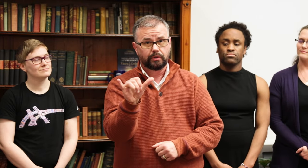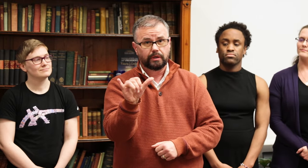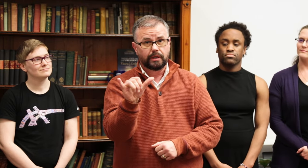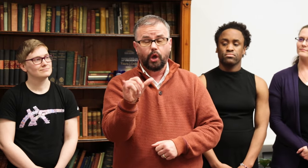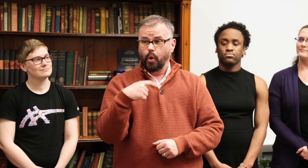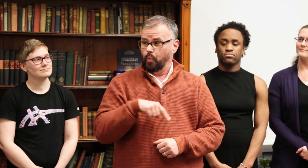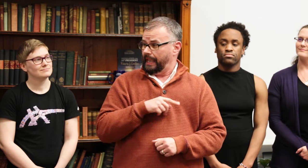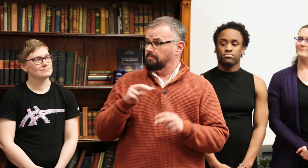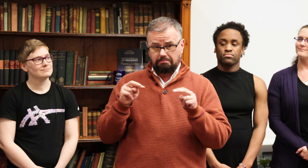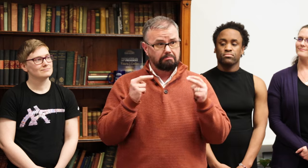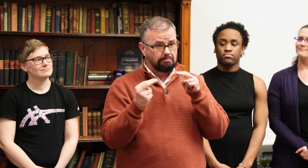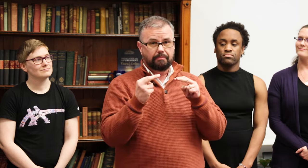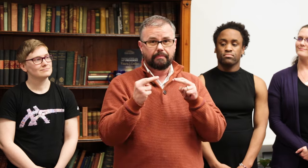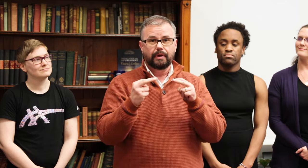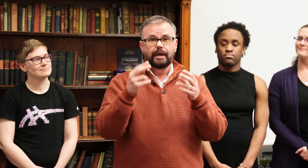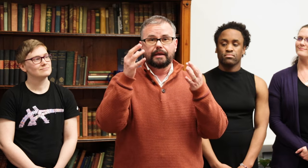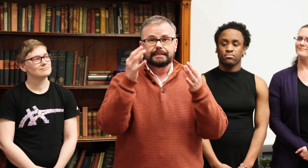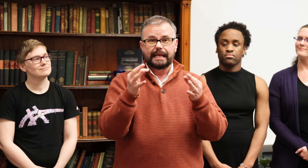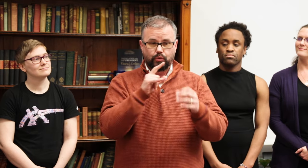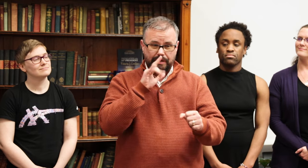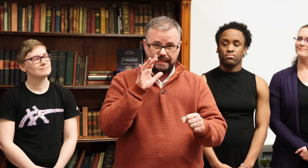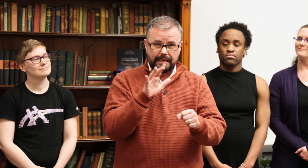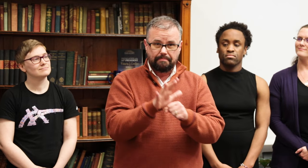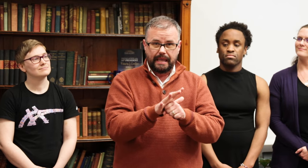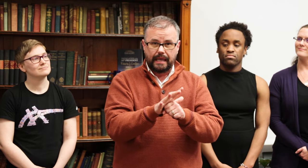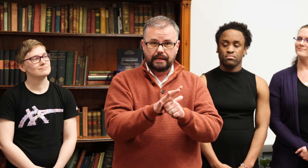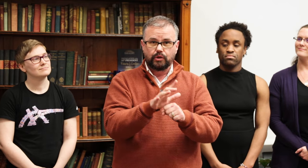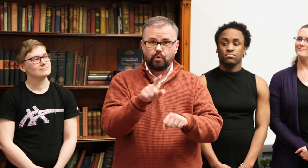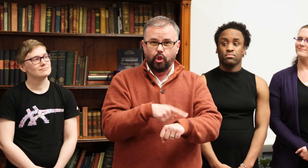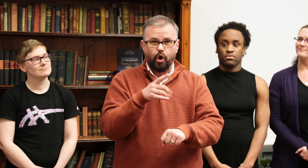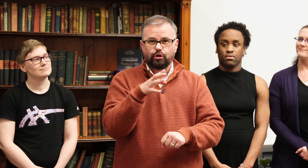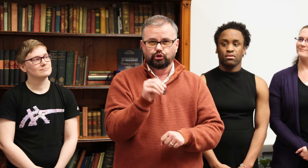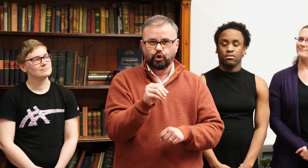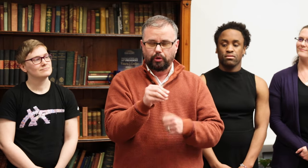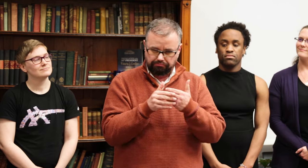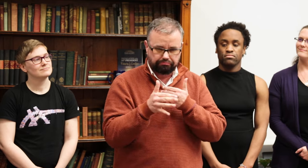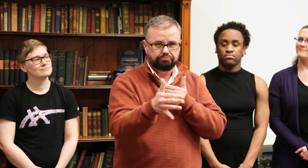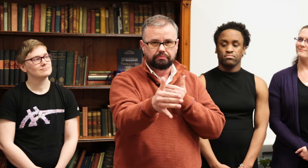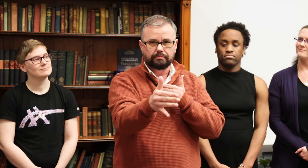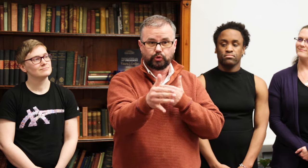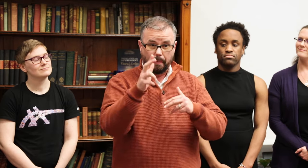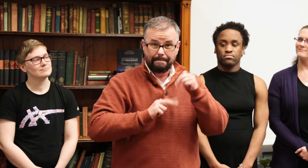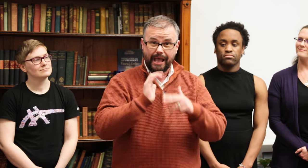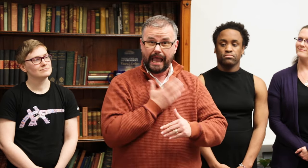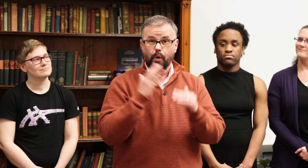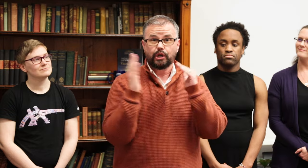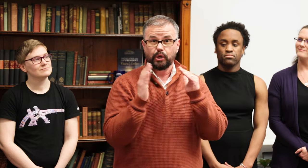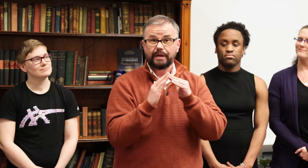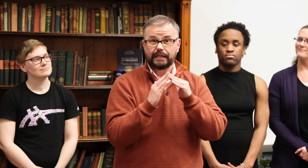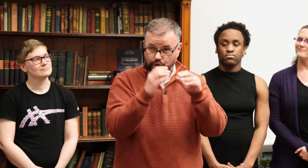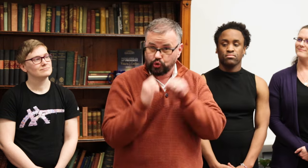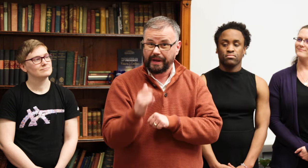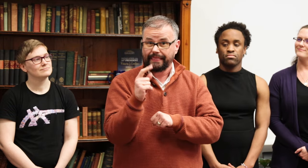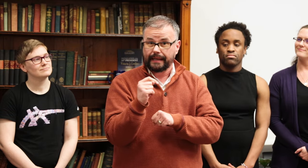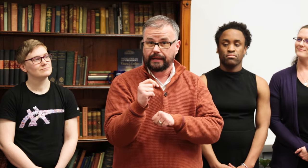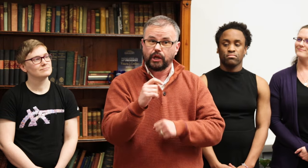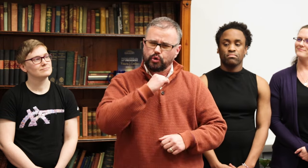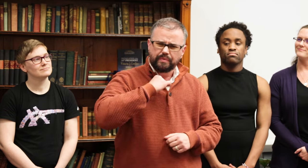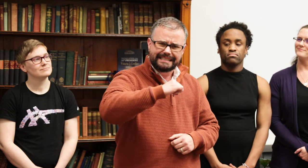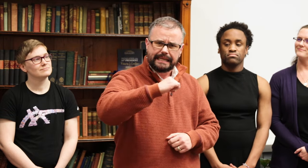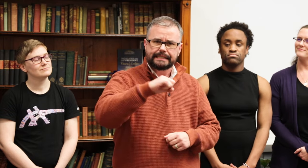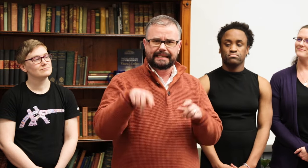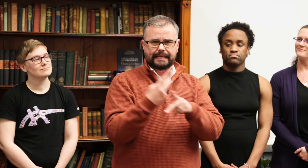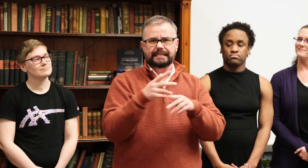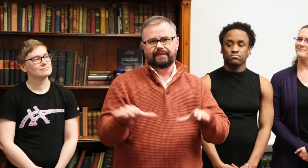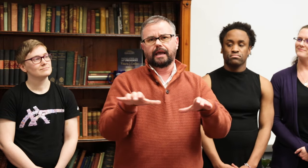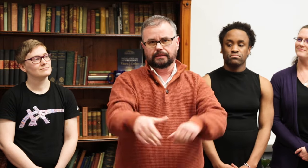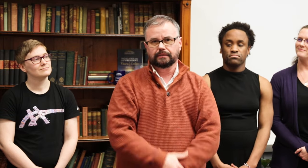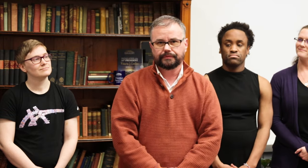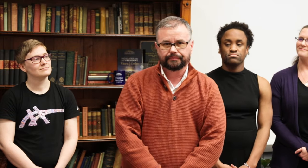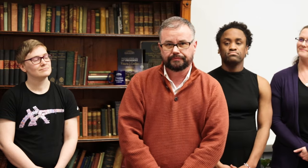An outcome of our meeting was our renewed long-term commitment to building and strengthening our community to resist these kinds of acts.